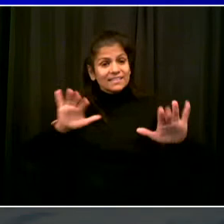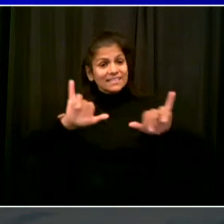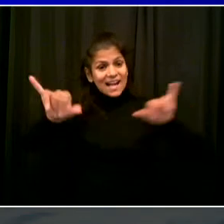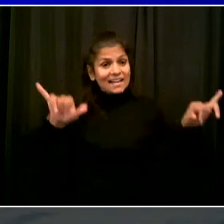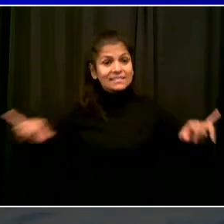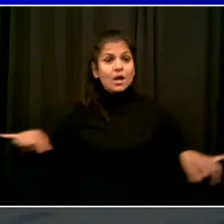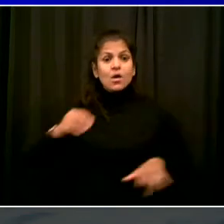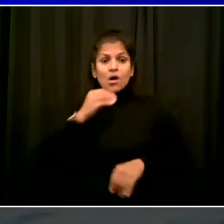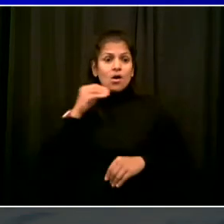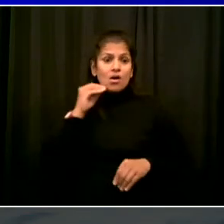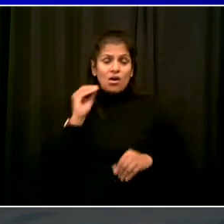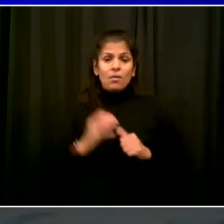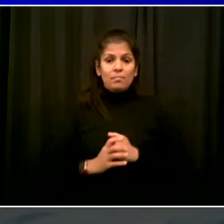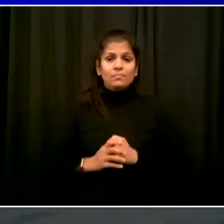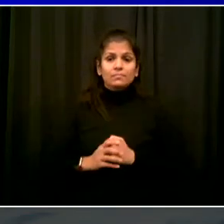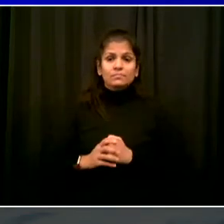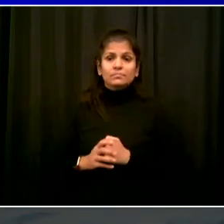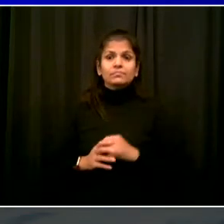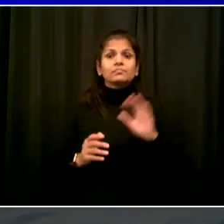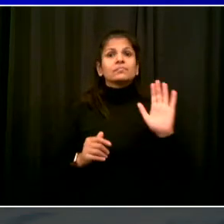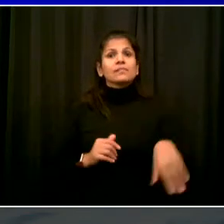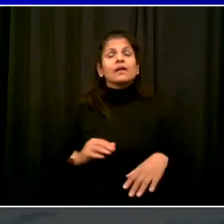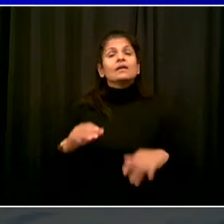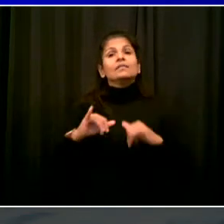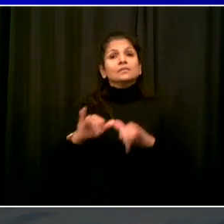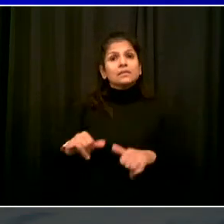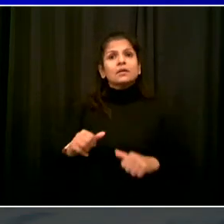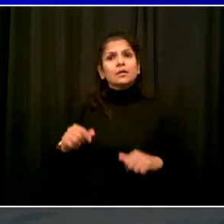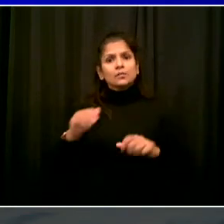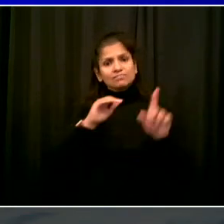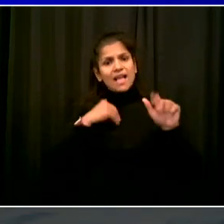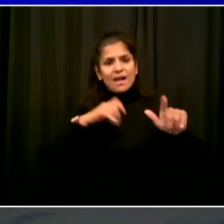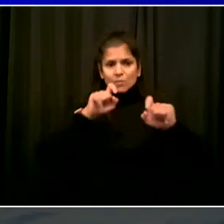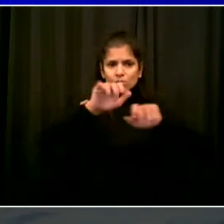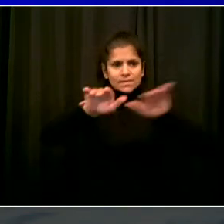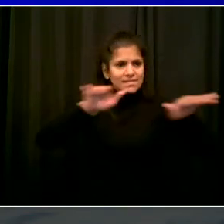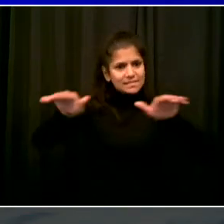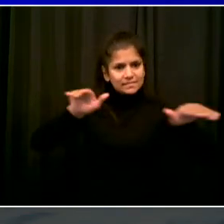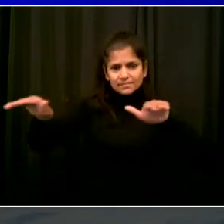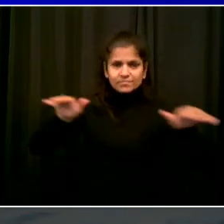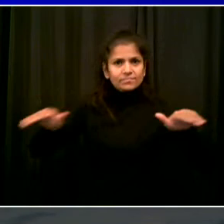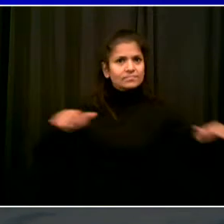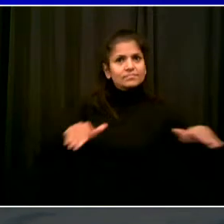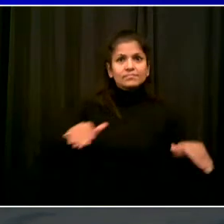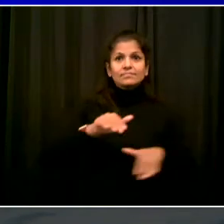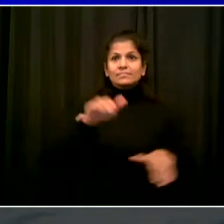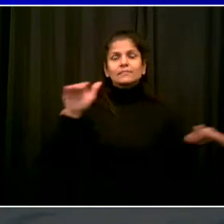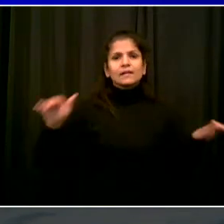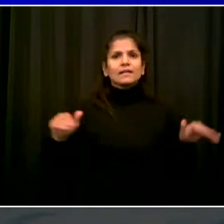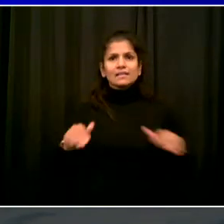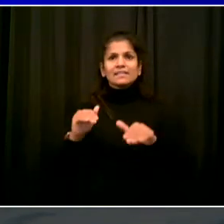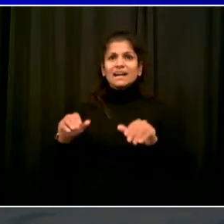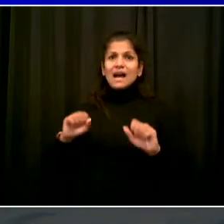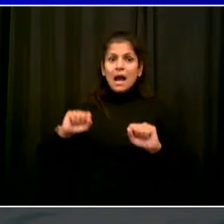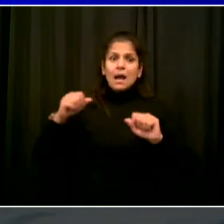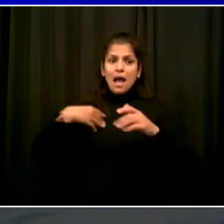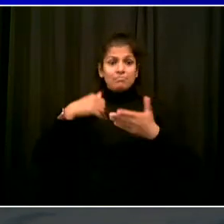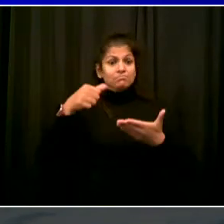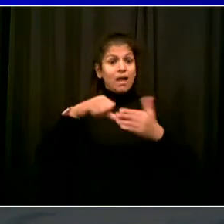HITS SEASON. YOU WILL SEE IT ON ADS THAT WILL RUN ON SUBWAY LIVE BOARDS,